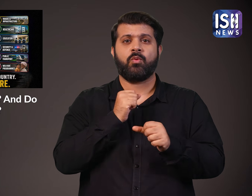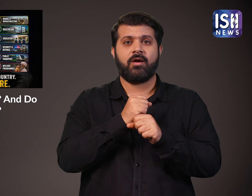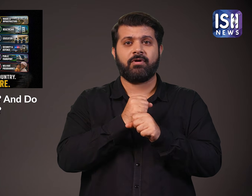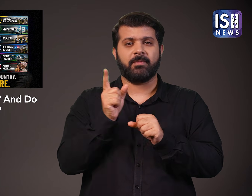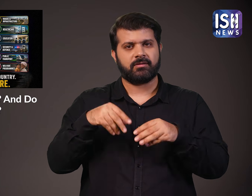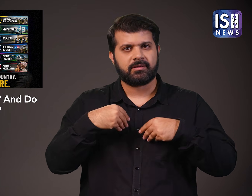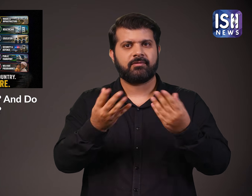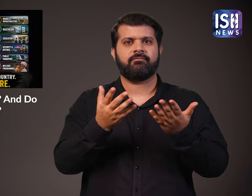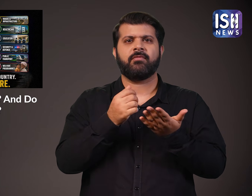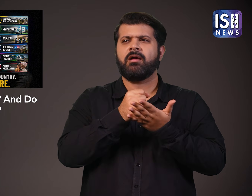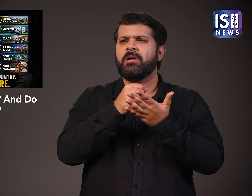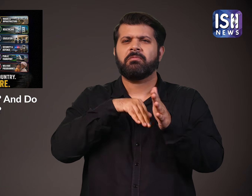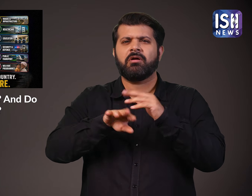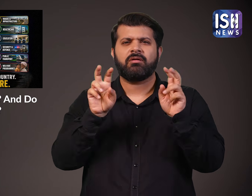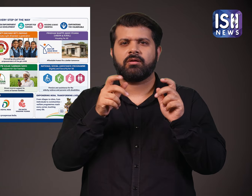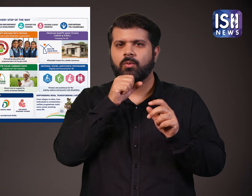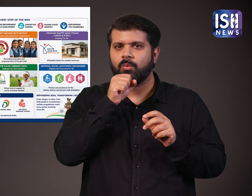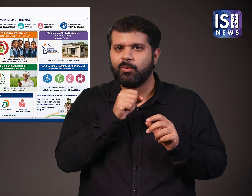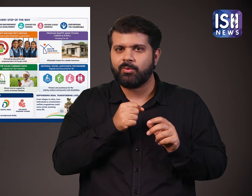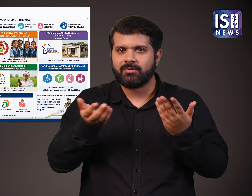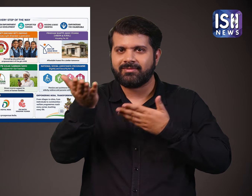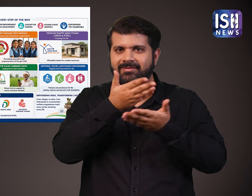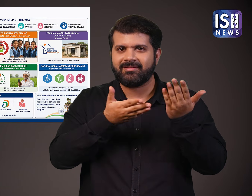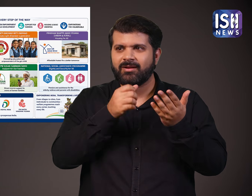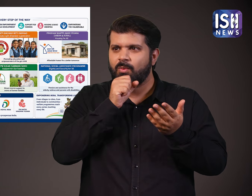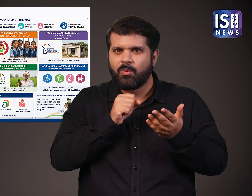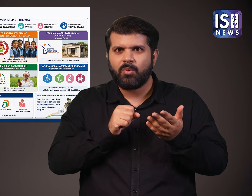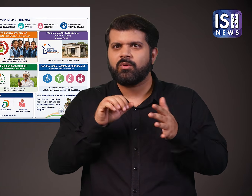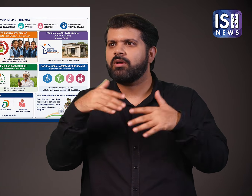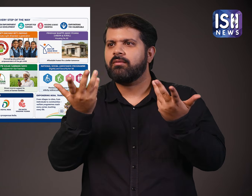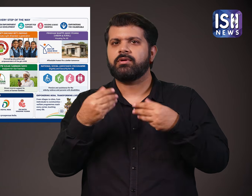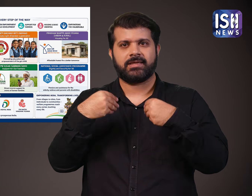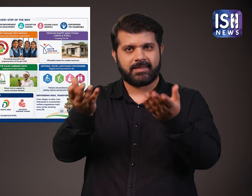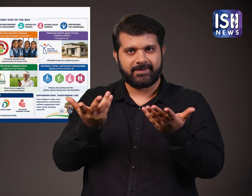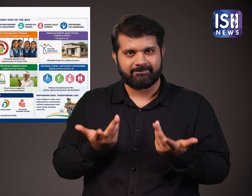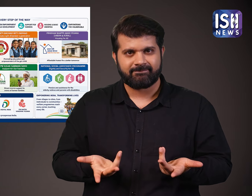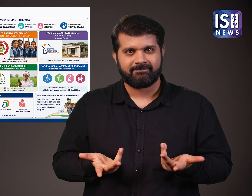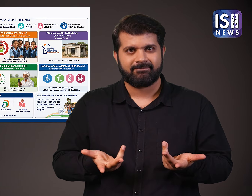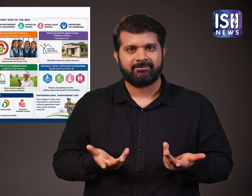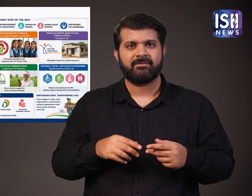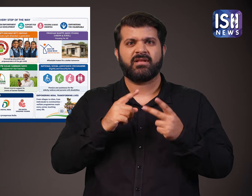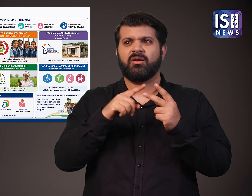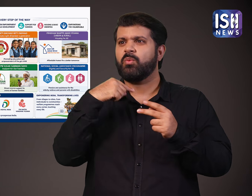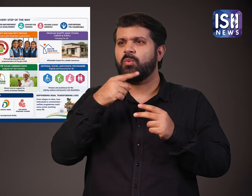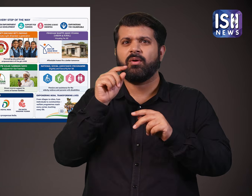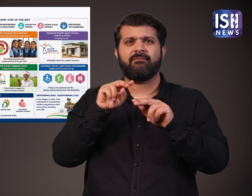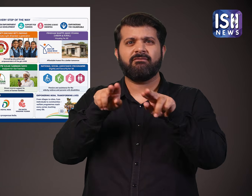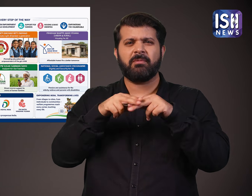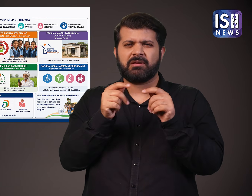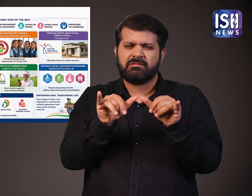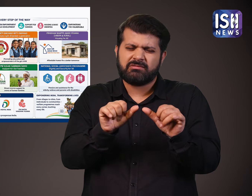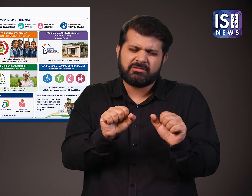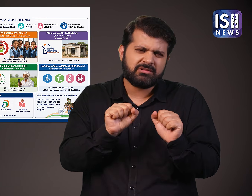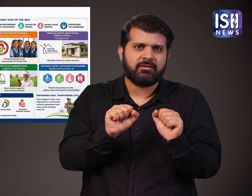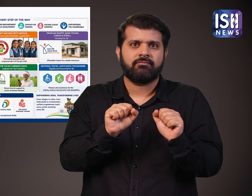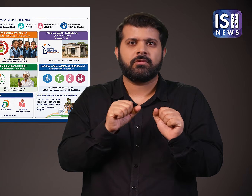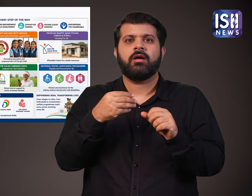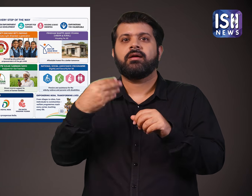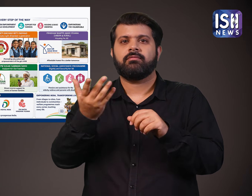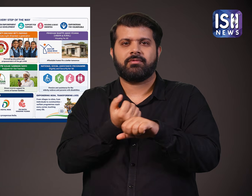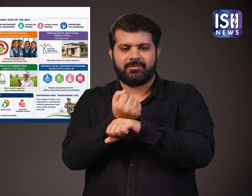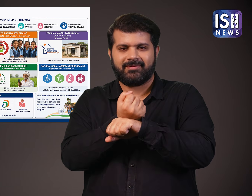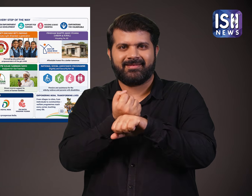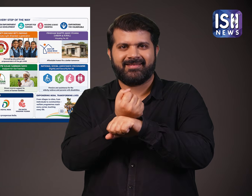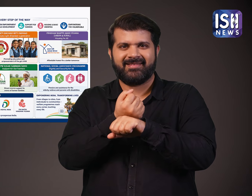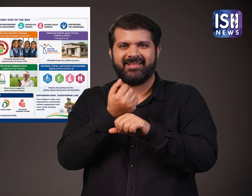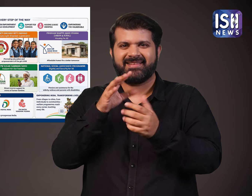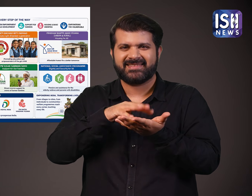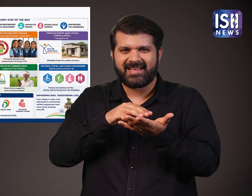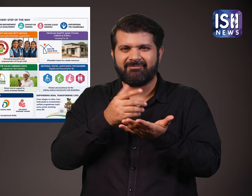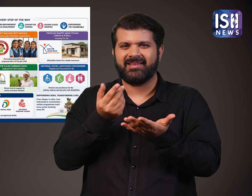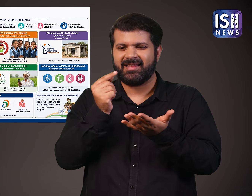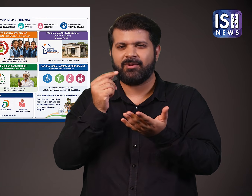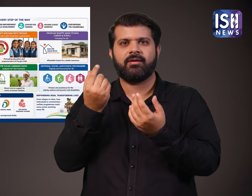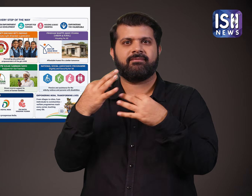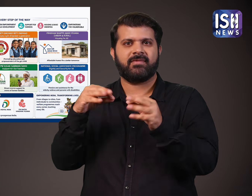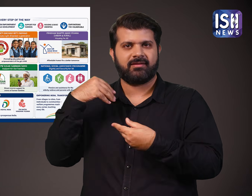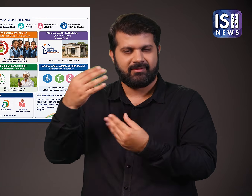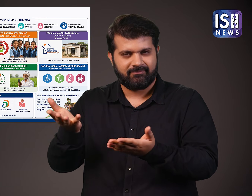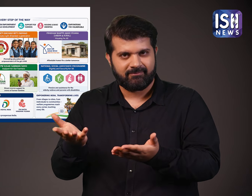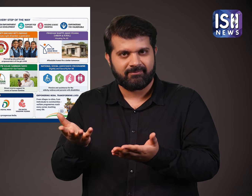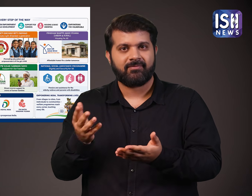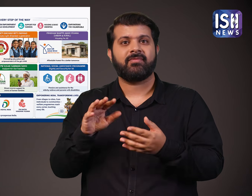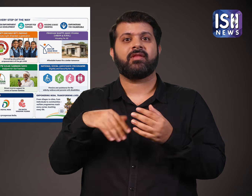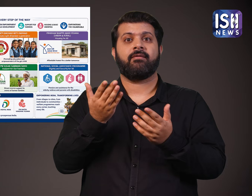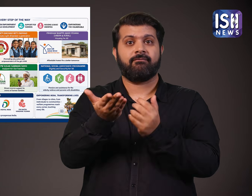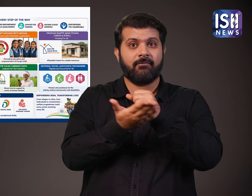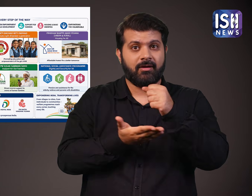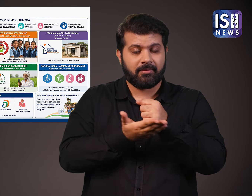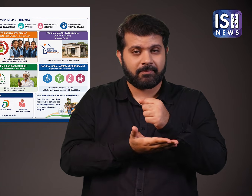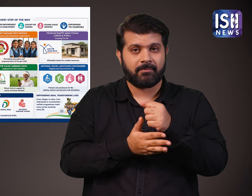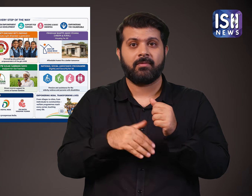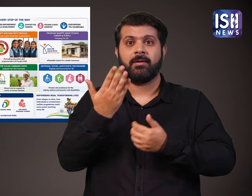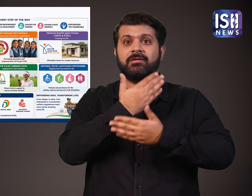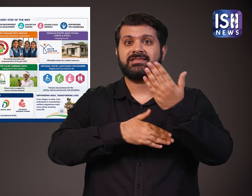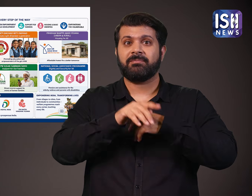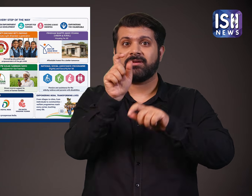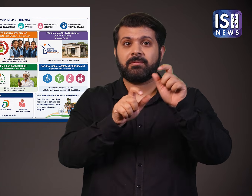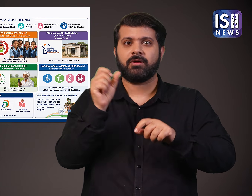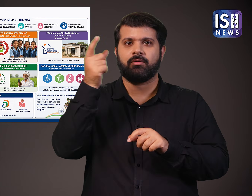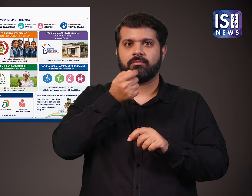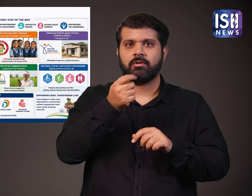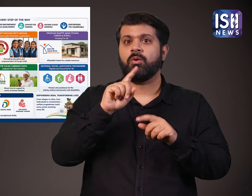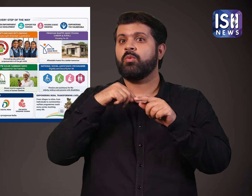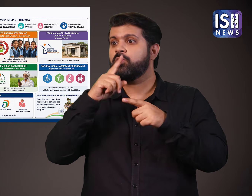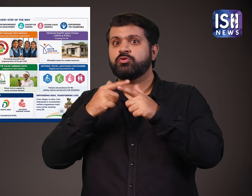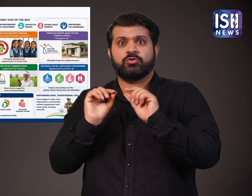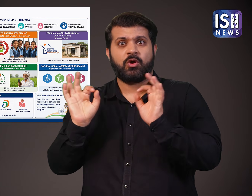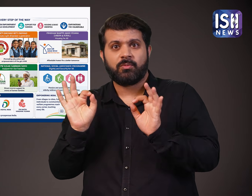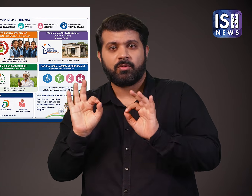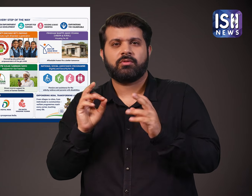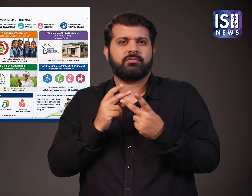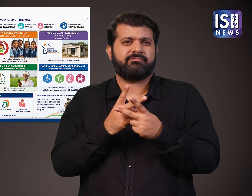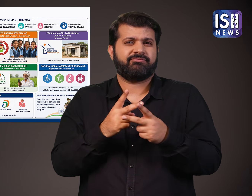Governments provide welfare support to senior citizens, low-income families, farmers, persons with disabilities, and unemployed individuals.